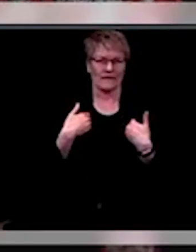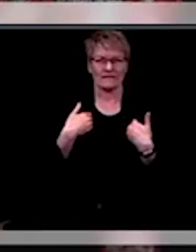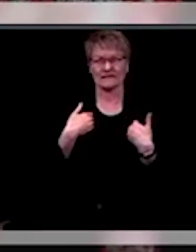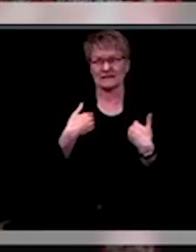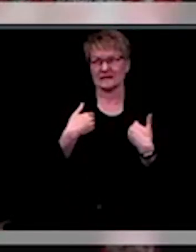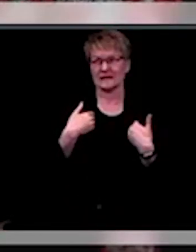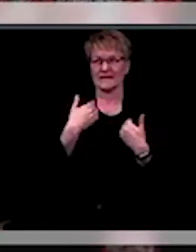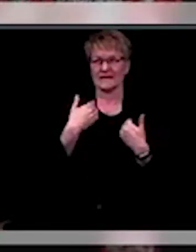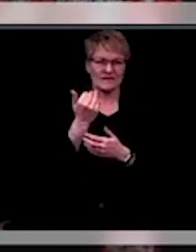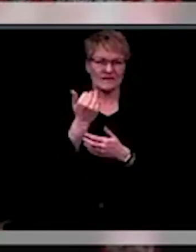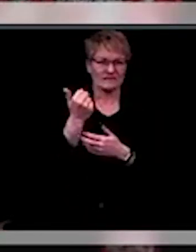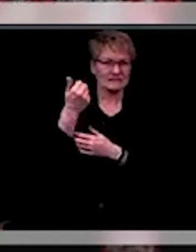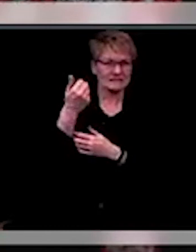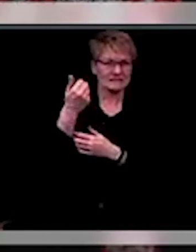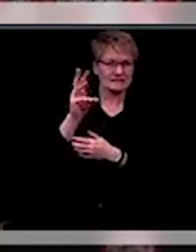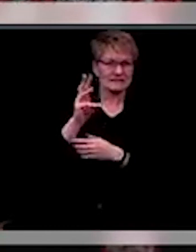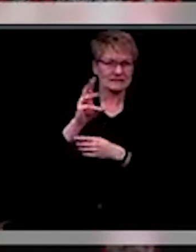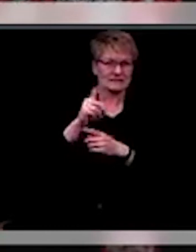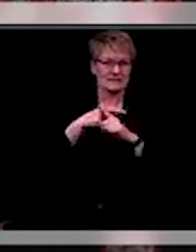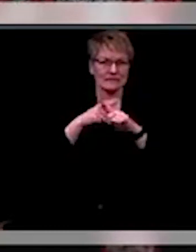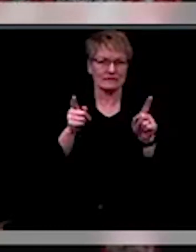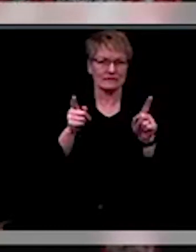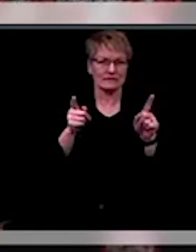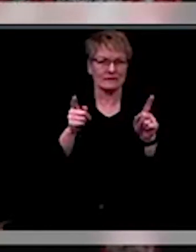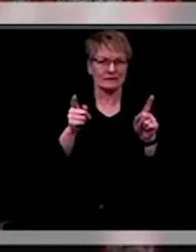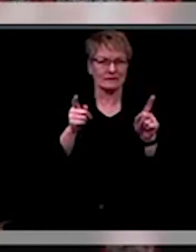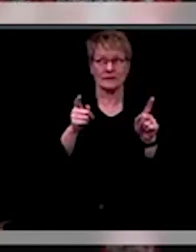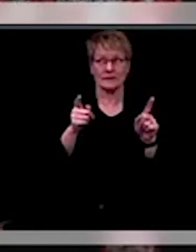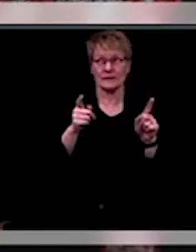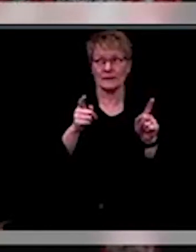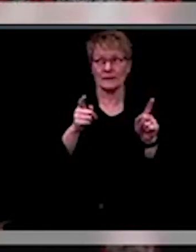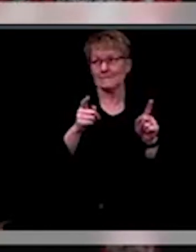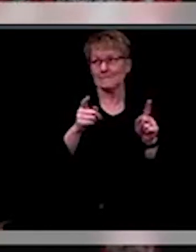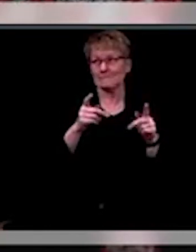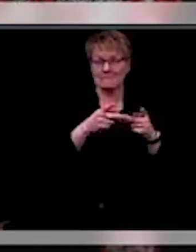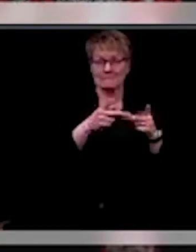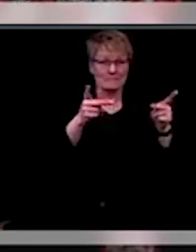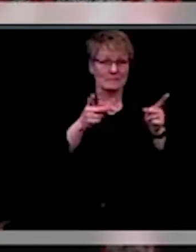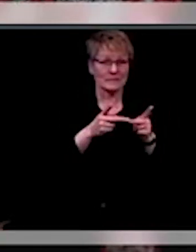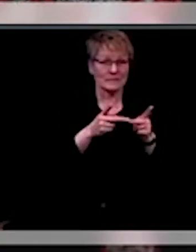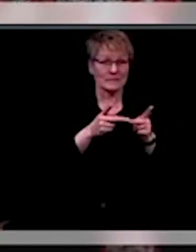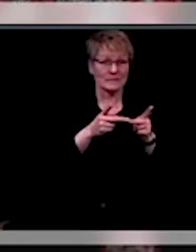that our staff are working with right now to implement infection control